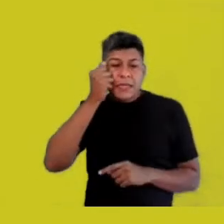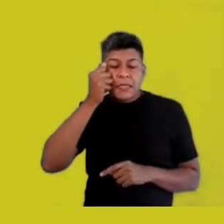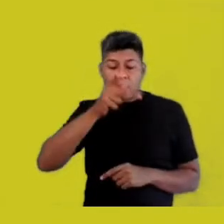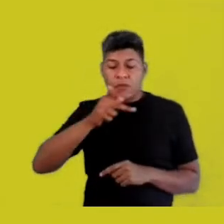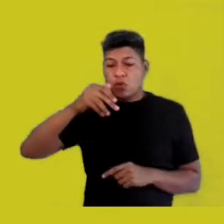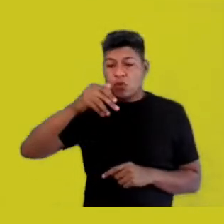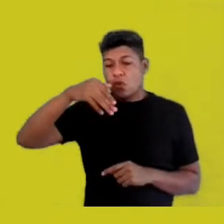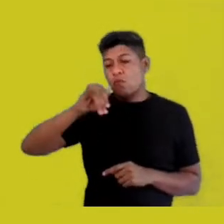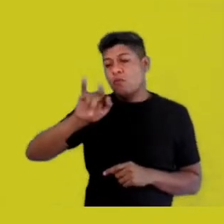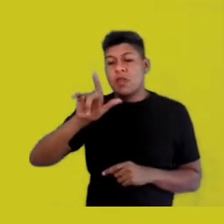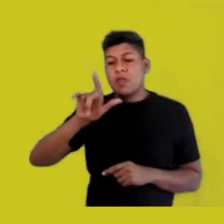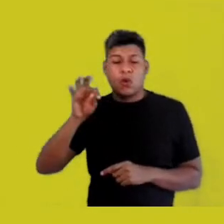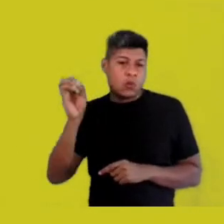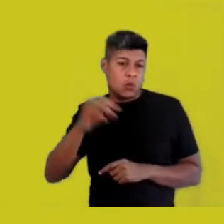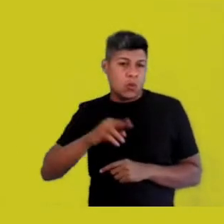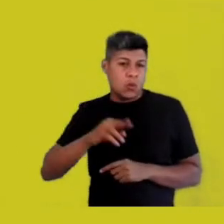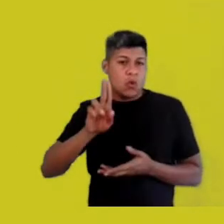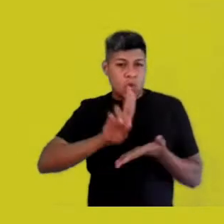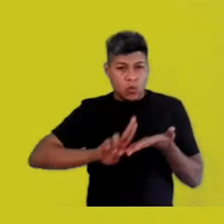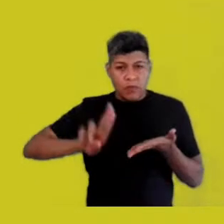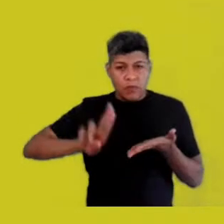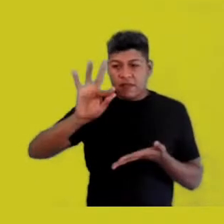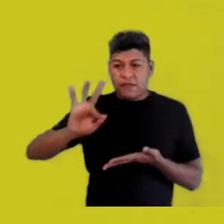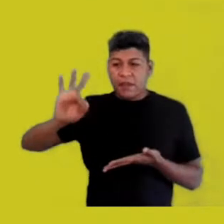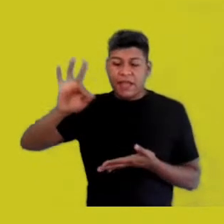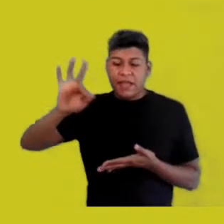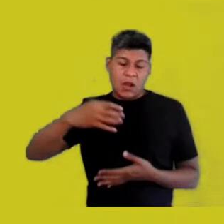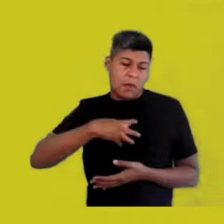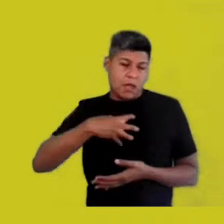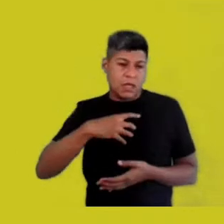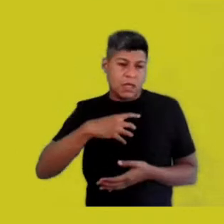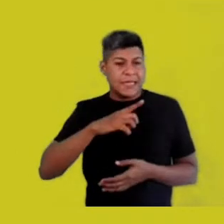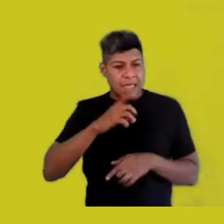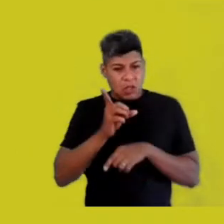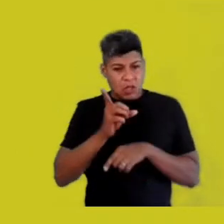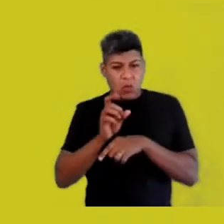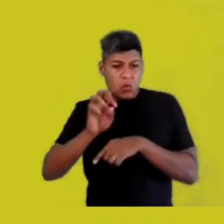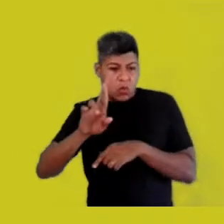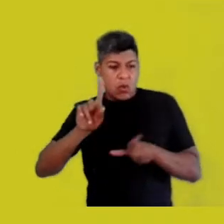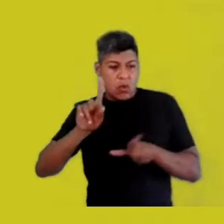of the Federal University of Bahia, with a Doctorate in Literature at the University of São Paulo